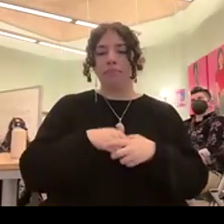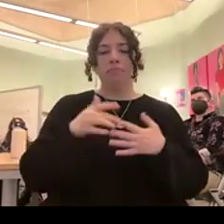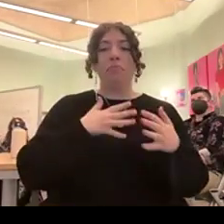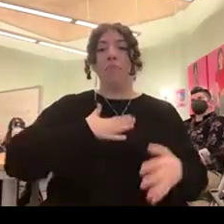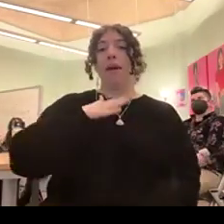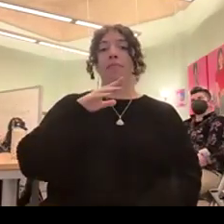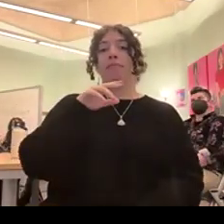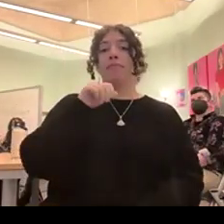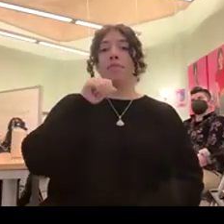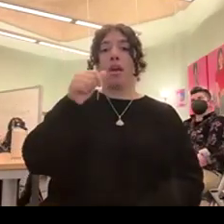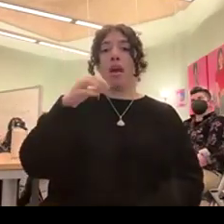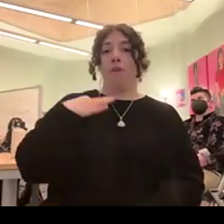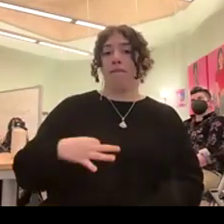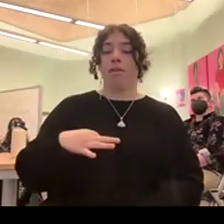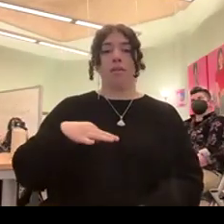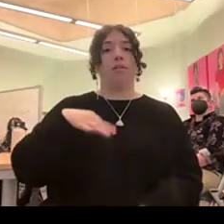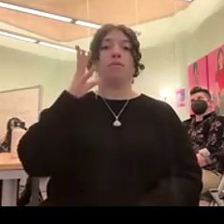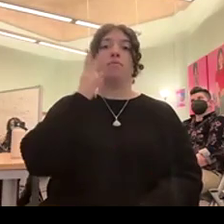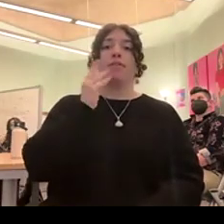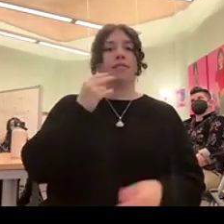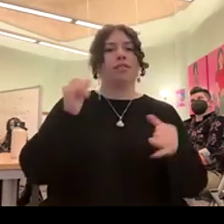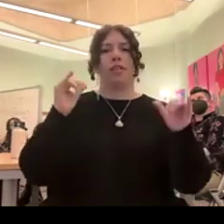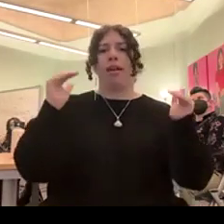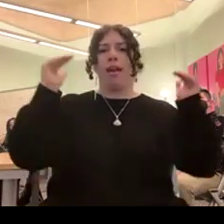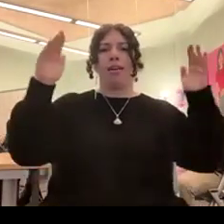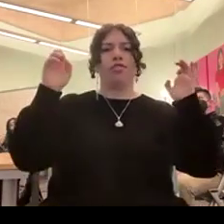education. I've had -- Even my nonprofit experience is still